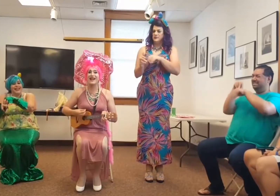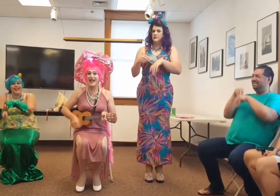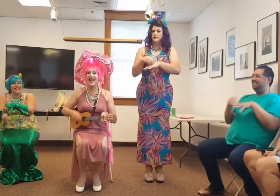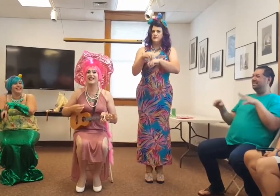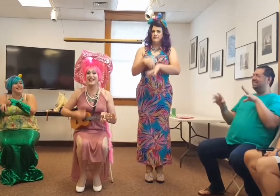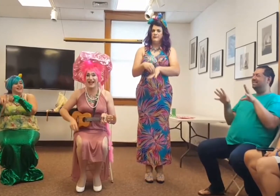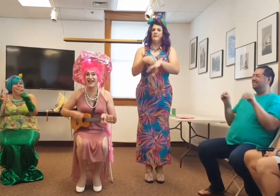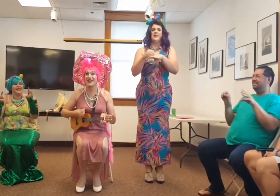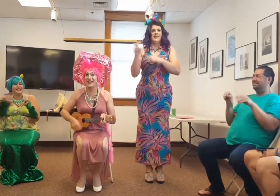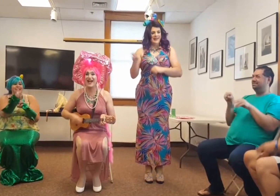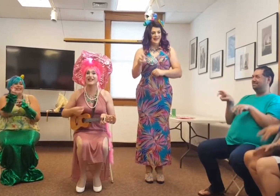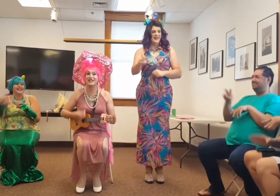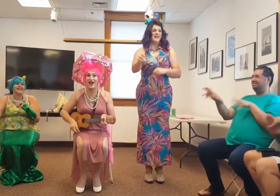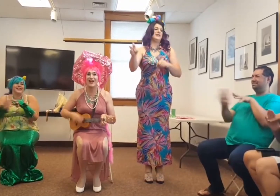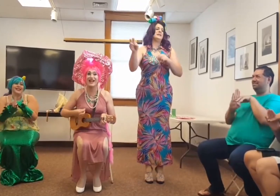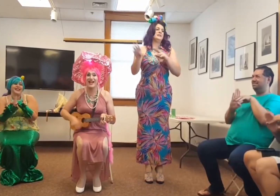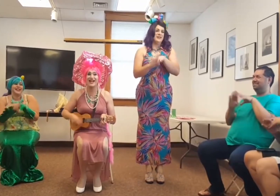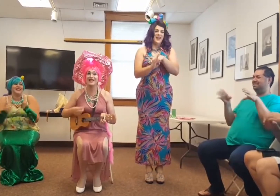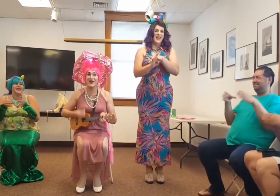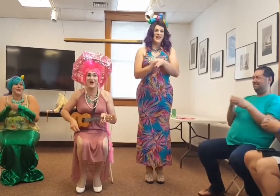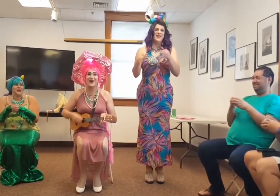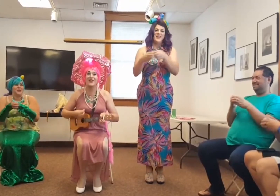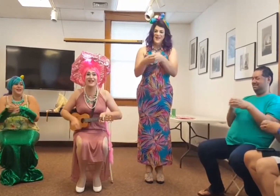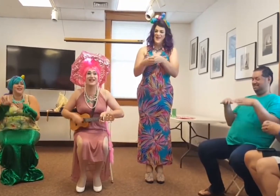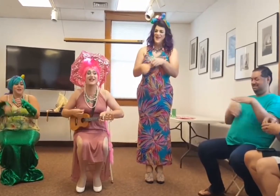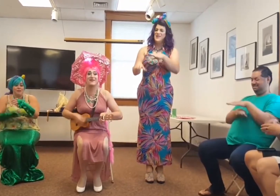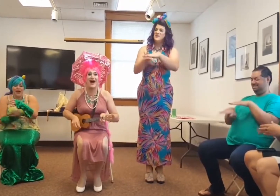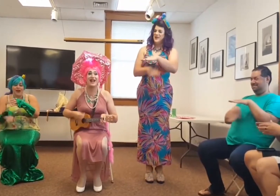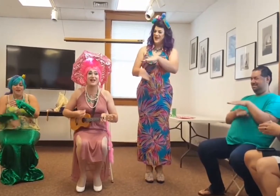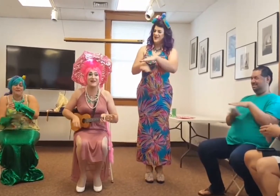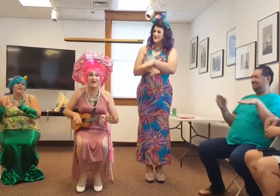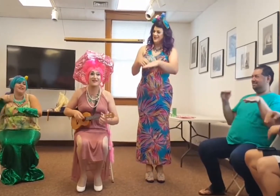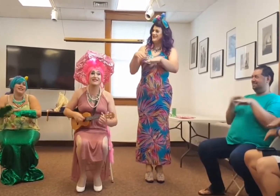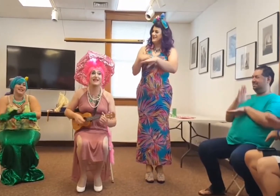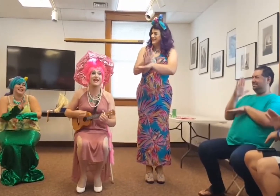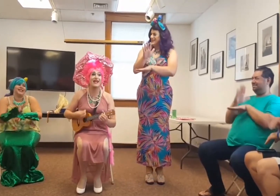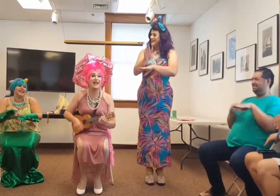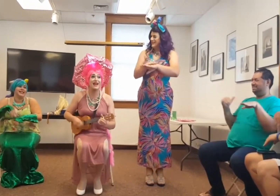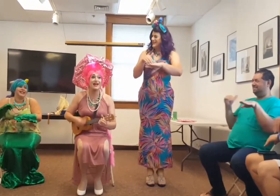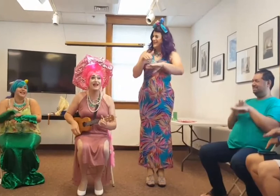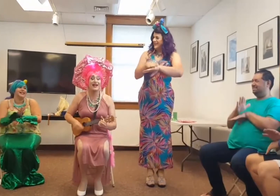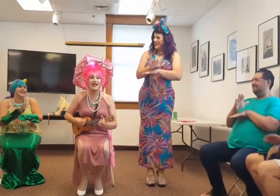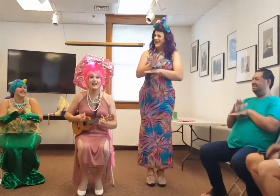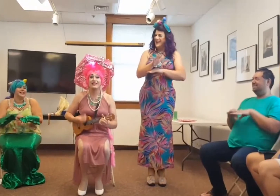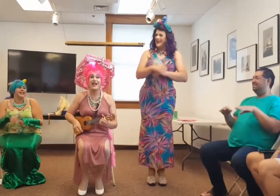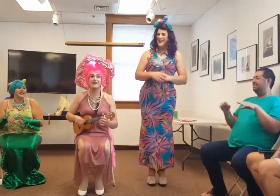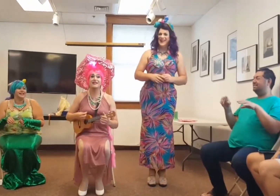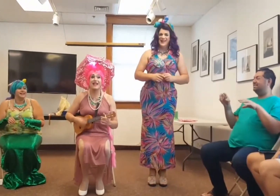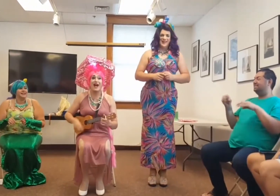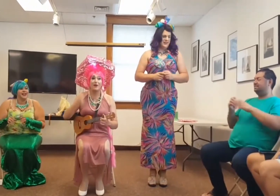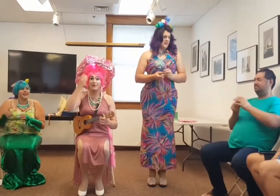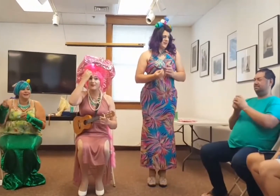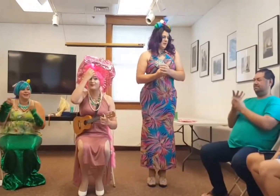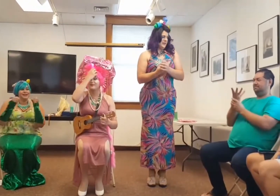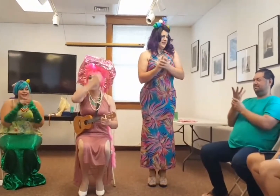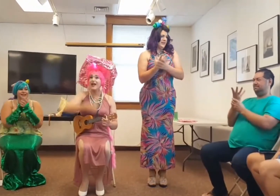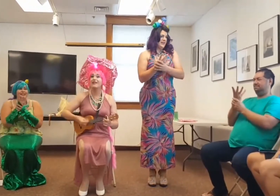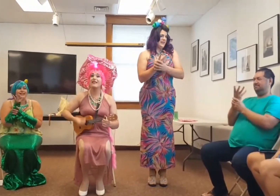and an eel and a shark in the hole in the bottom of the sea. There's a kelp!